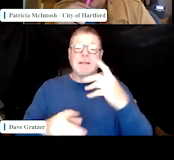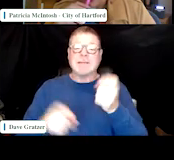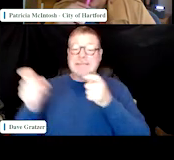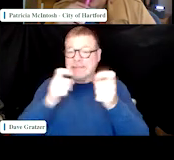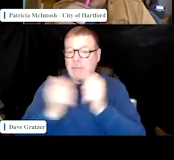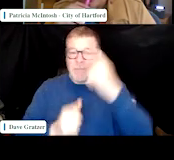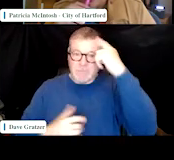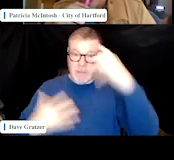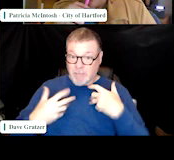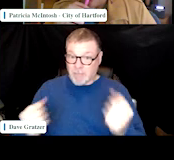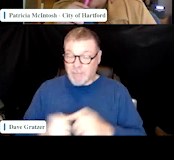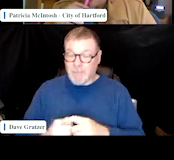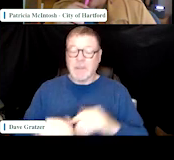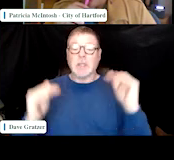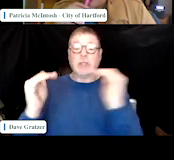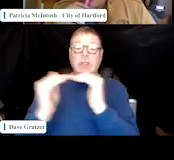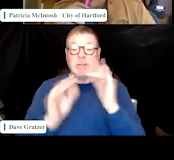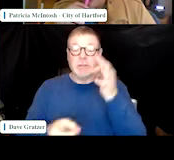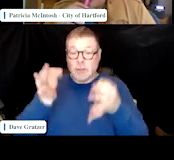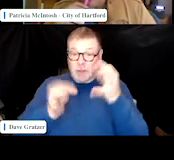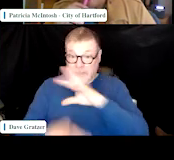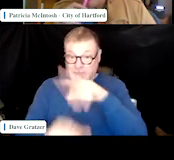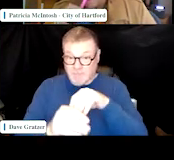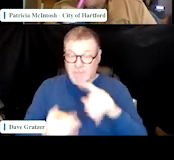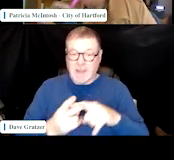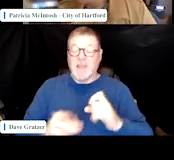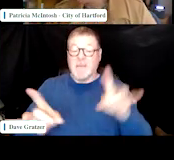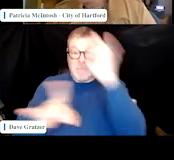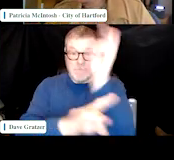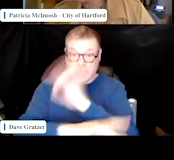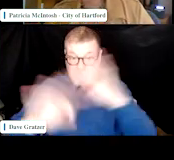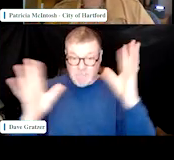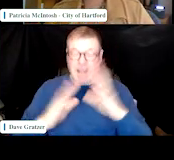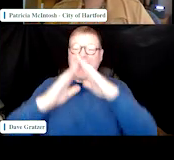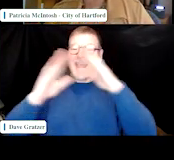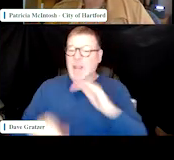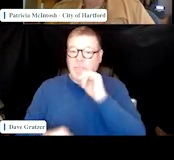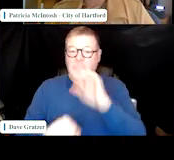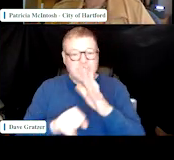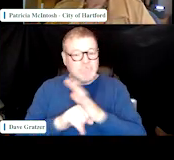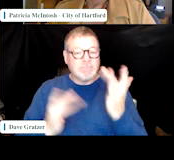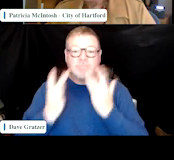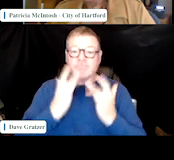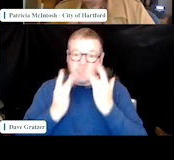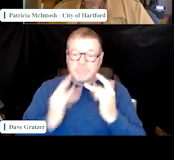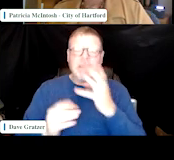justice involvement, violence, housing insecurity, access to education, and many more things.